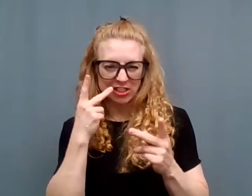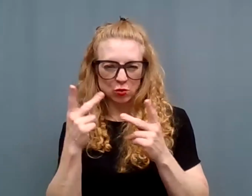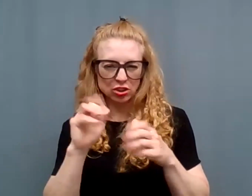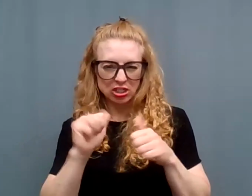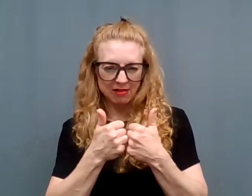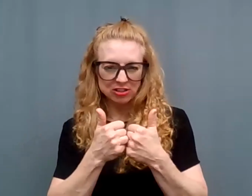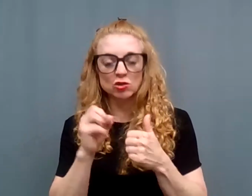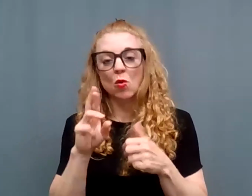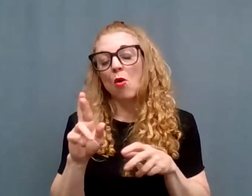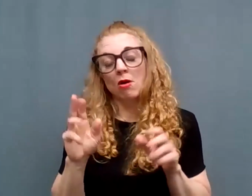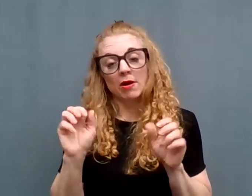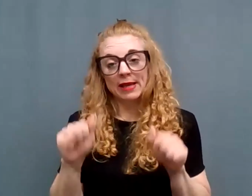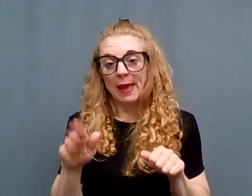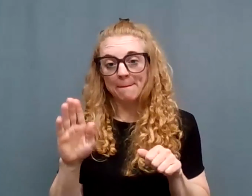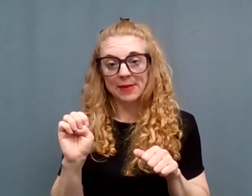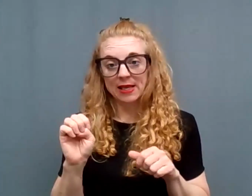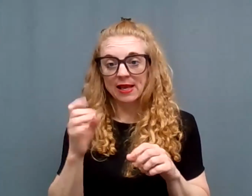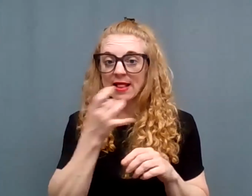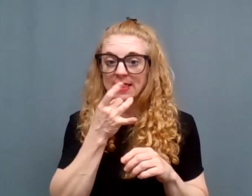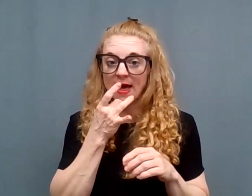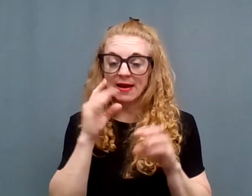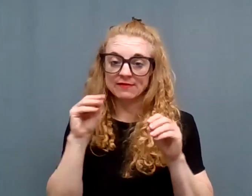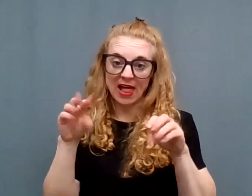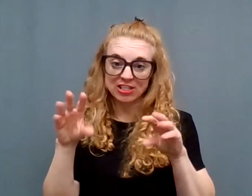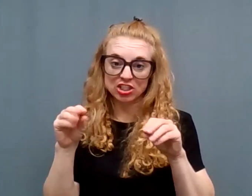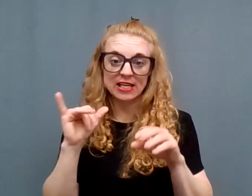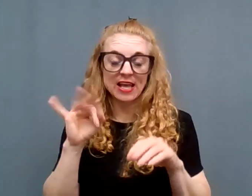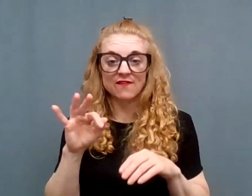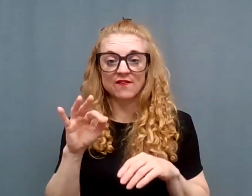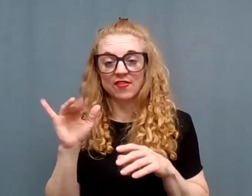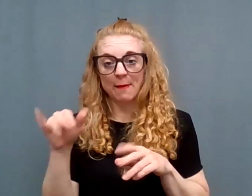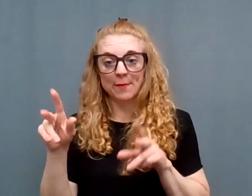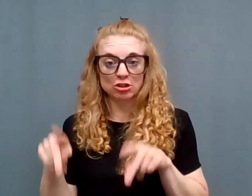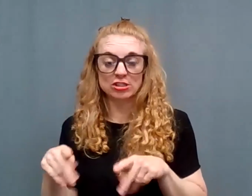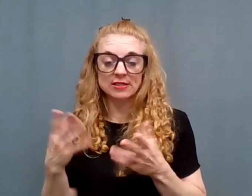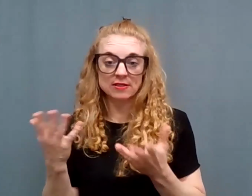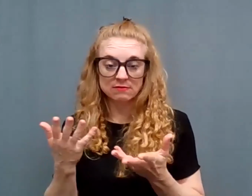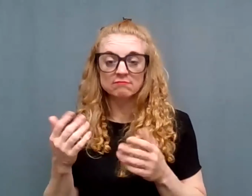can make it a a light flashing if it's somebody who's who doesn't have you know use of the full